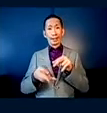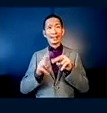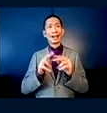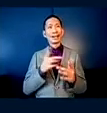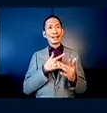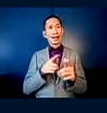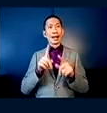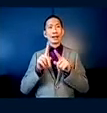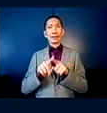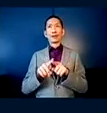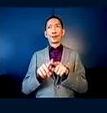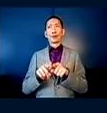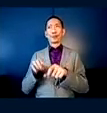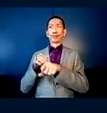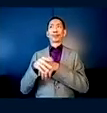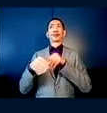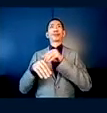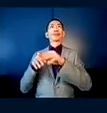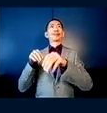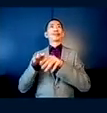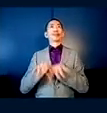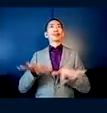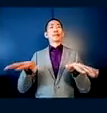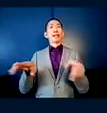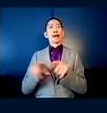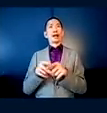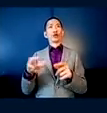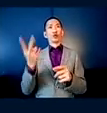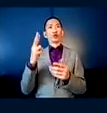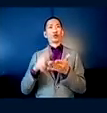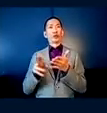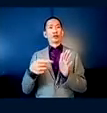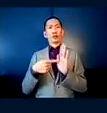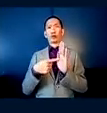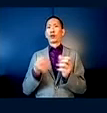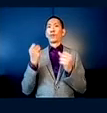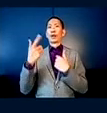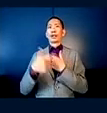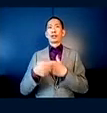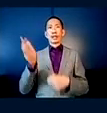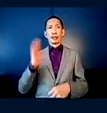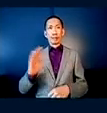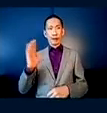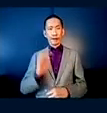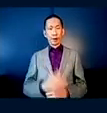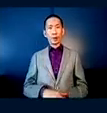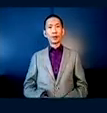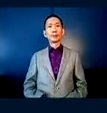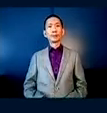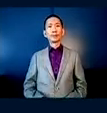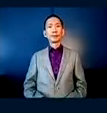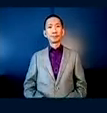SMOKING, WEIGHT GAIN TENDS TO BE CONTAGIOUS AS WAS POINTED OUT